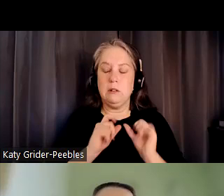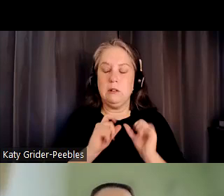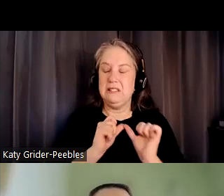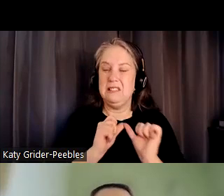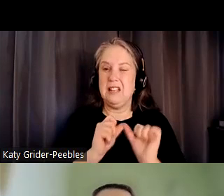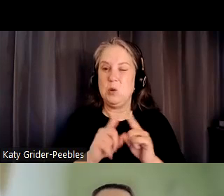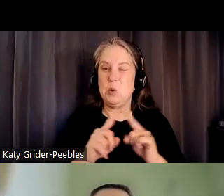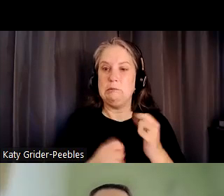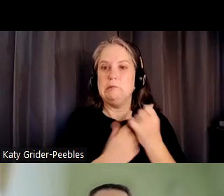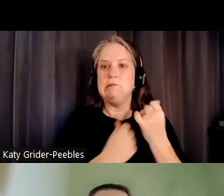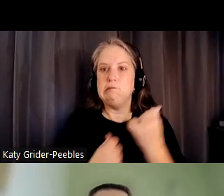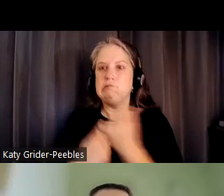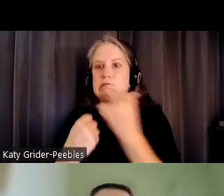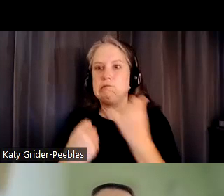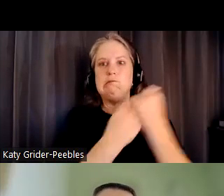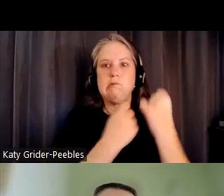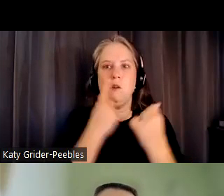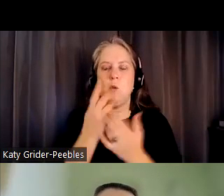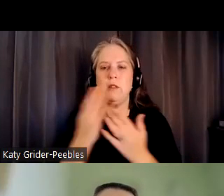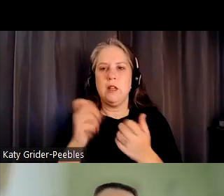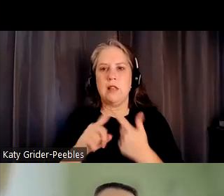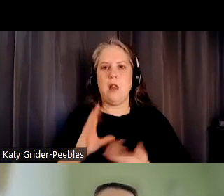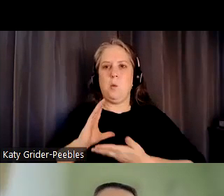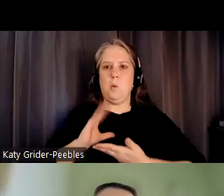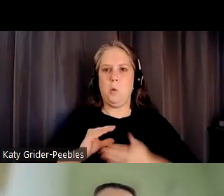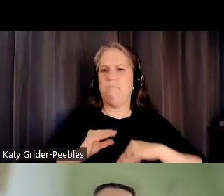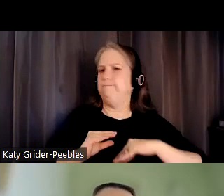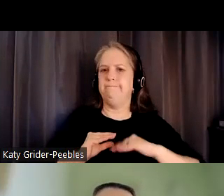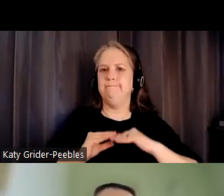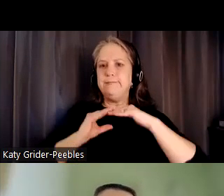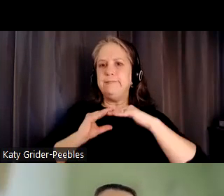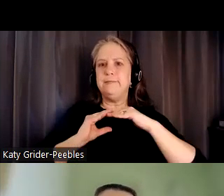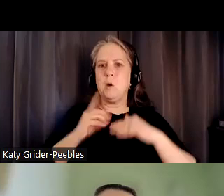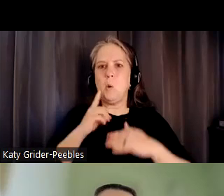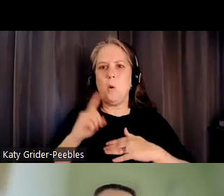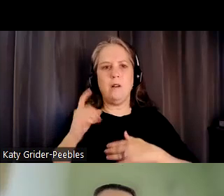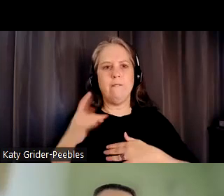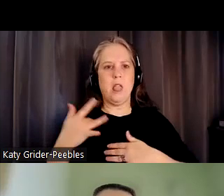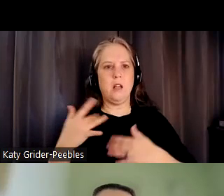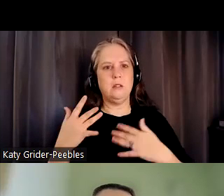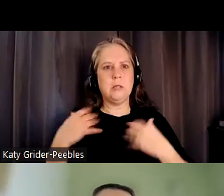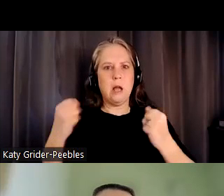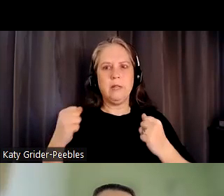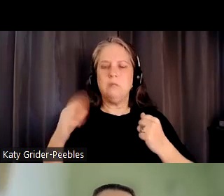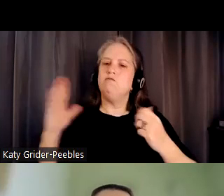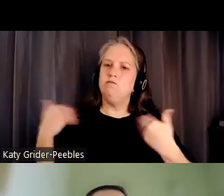things that knock down self-esteem and self-confidence. If we provide equitable, truly